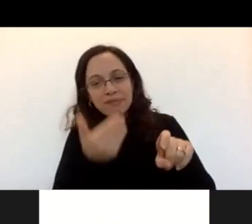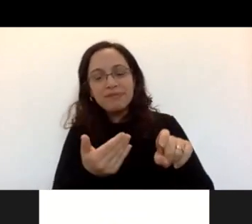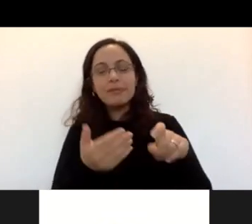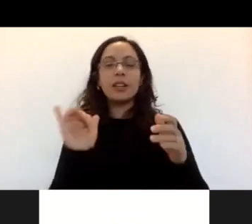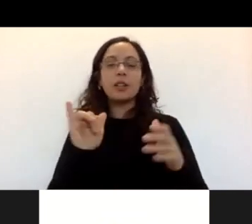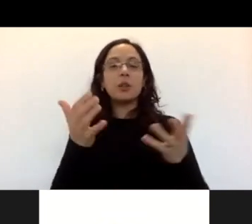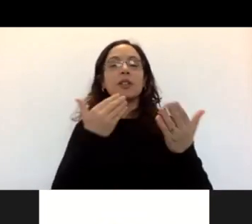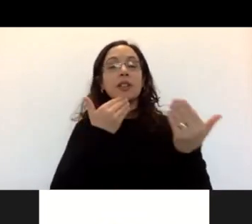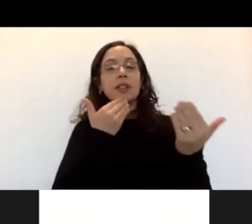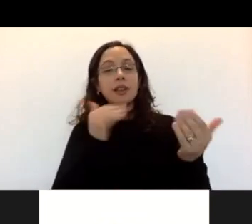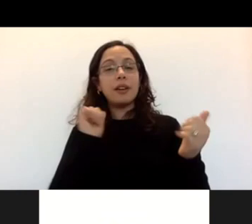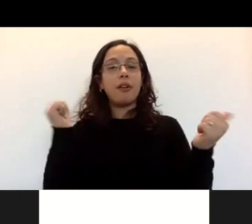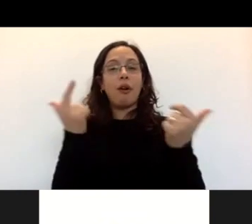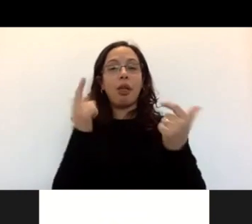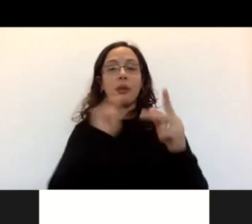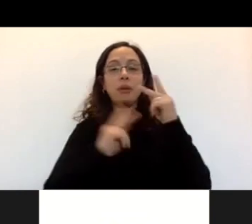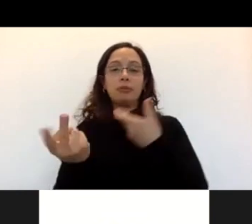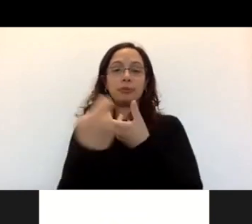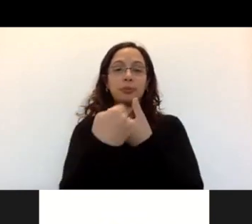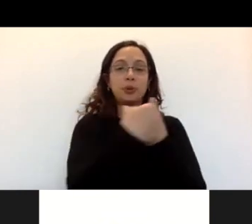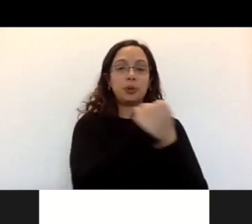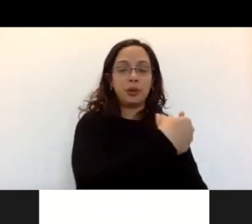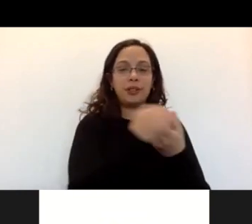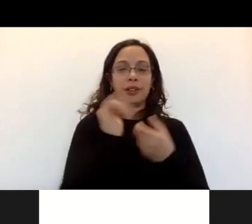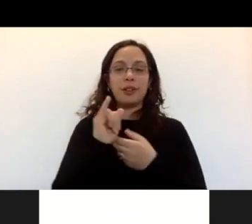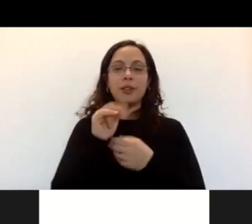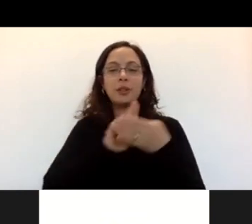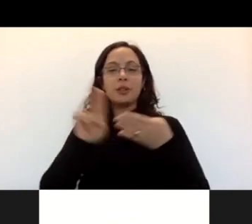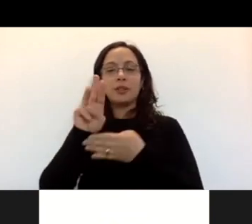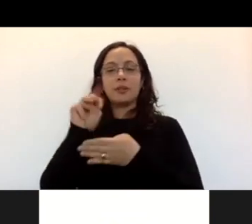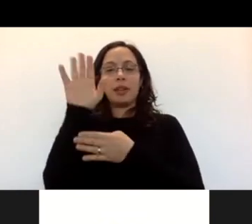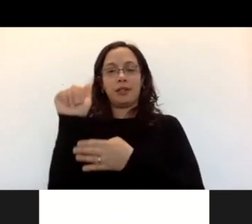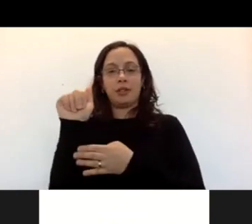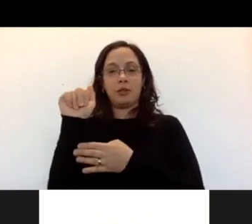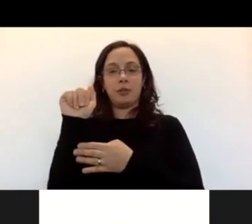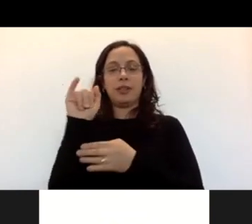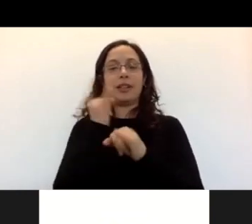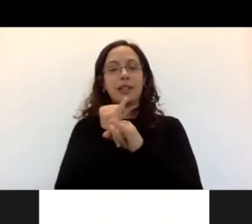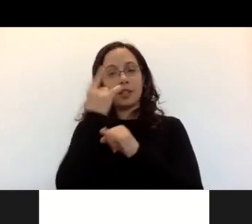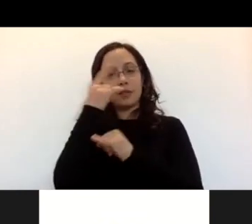all our listeners and once again the University of Manitoba Institute for the Humanities